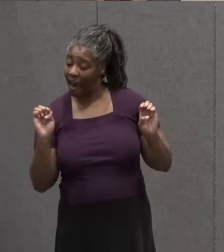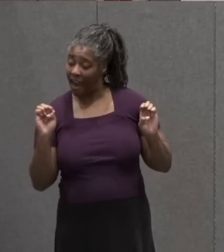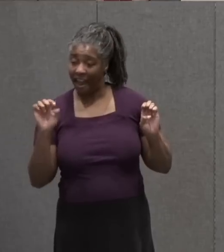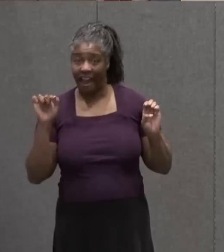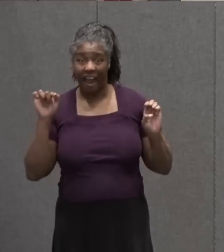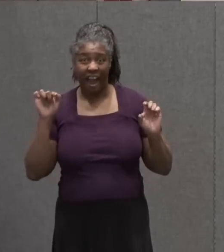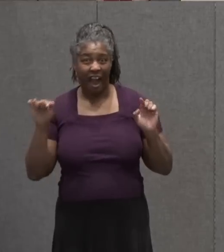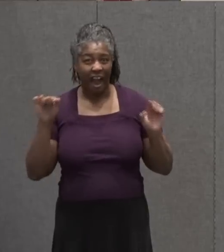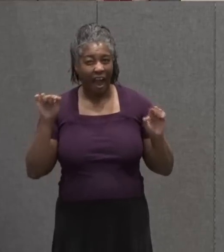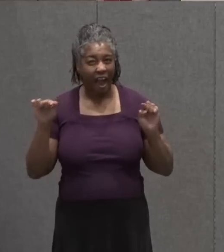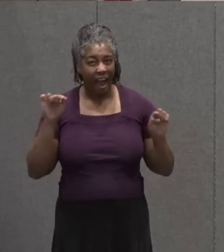Do they rhyme?